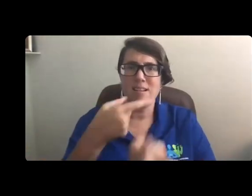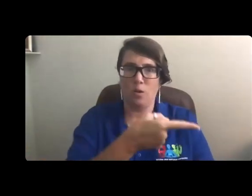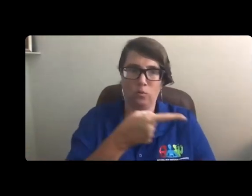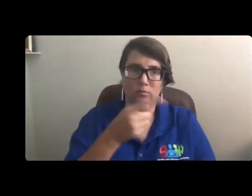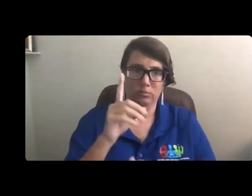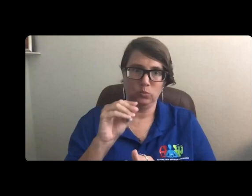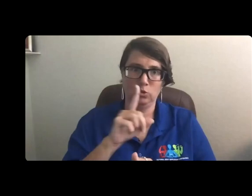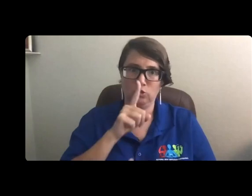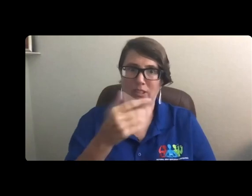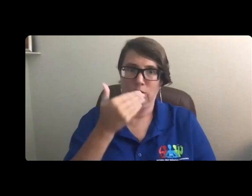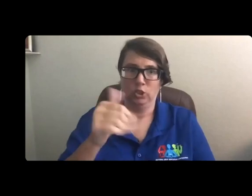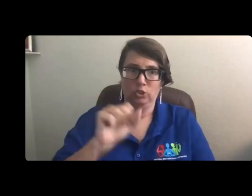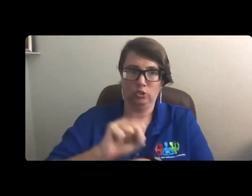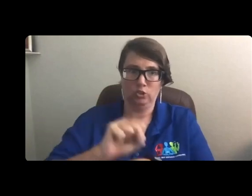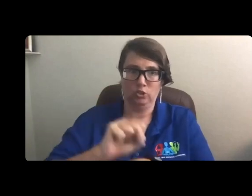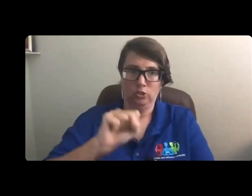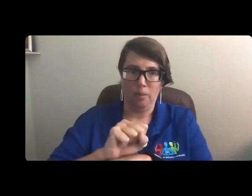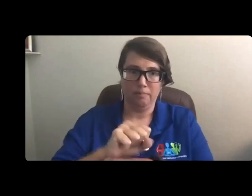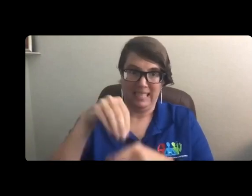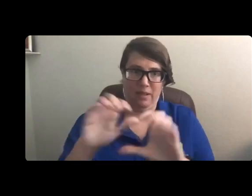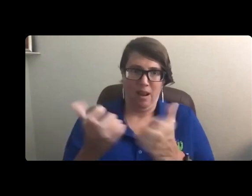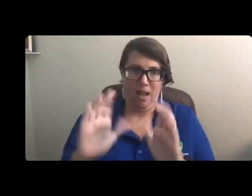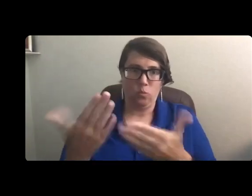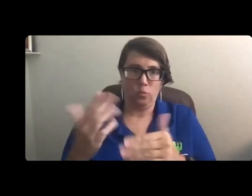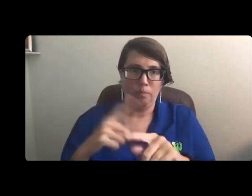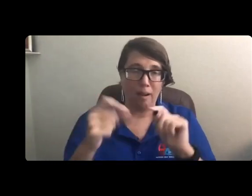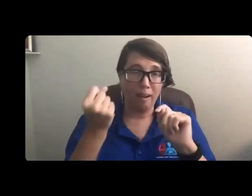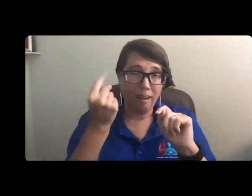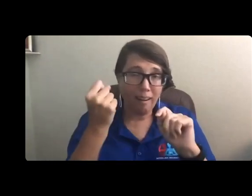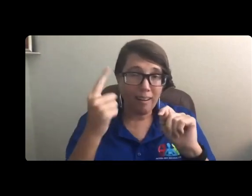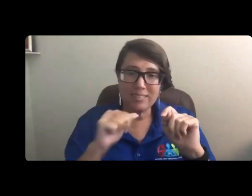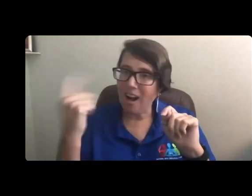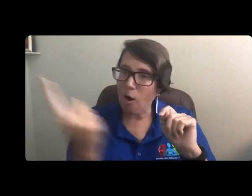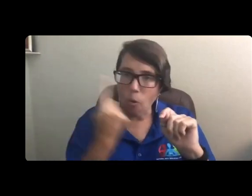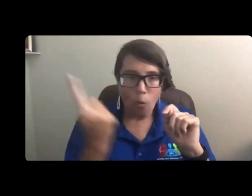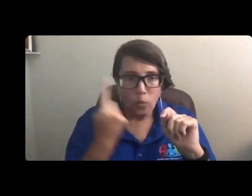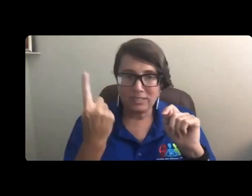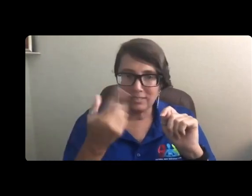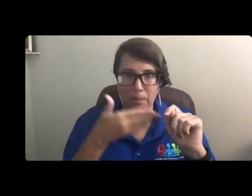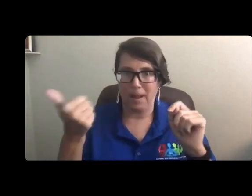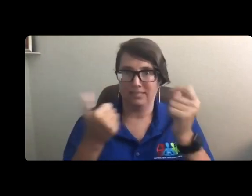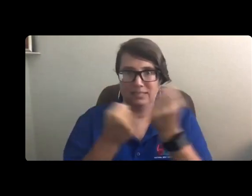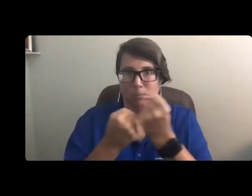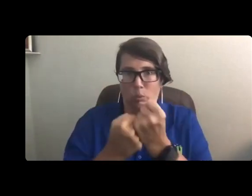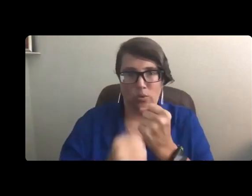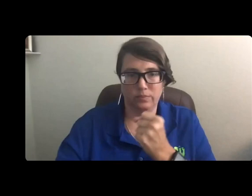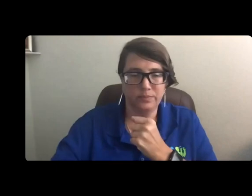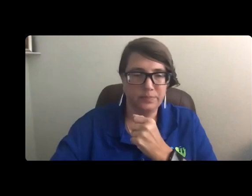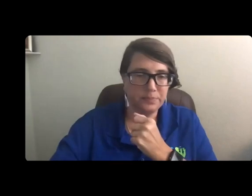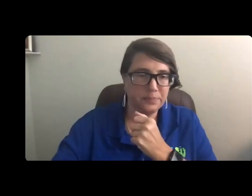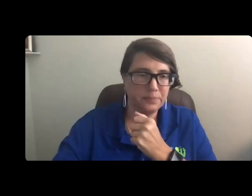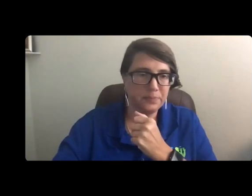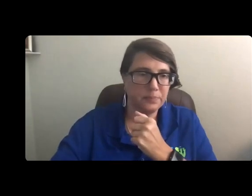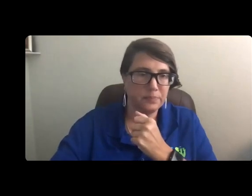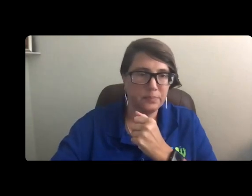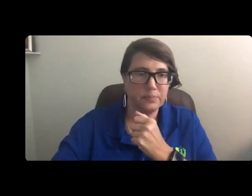at my school and how I might do a good job within the classroom. I'm not always successful in terms of supporting them.